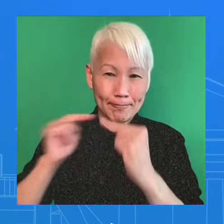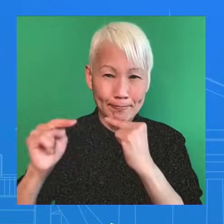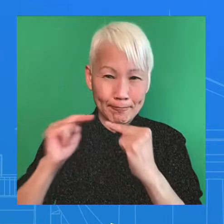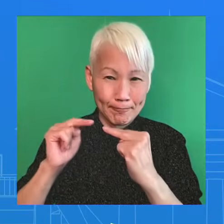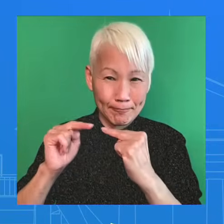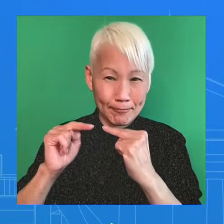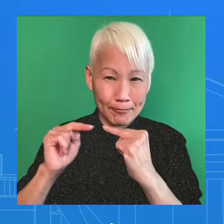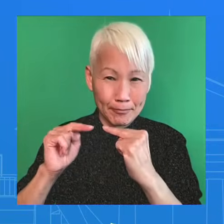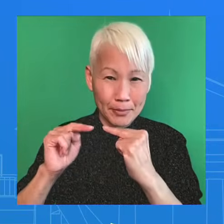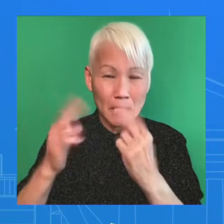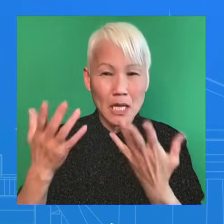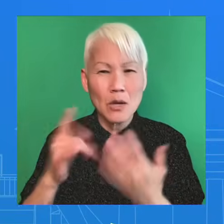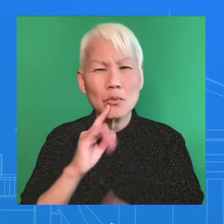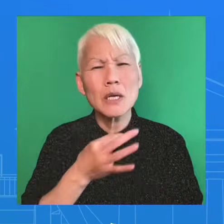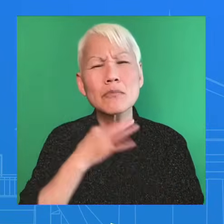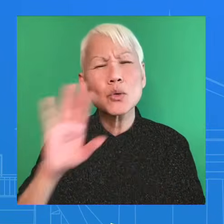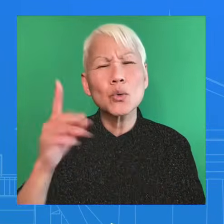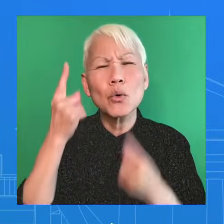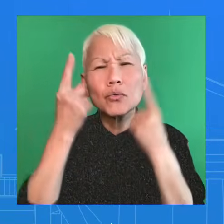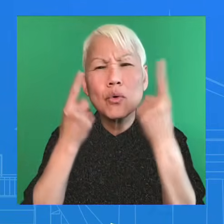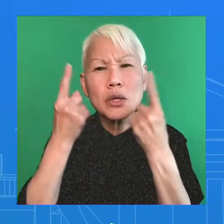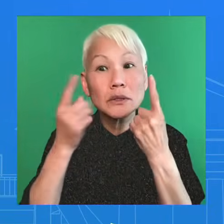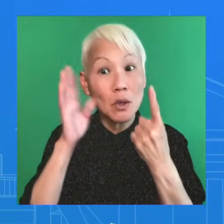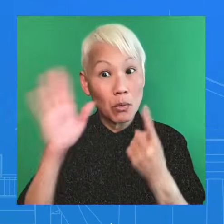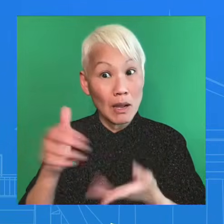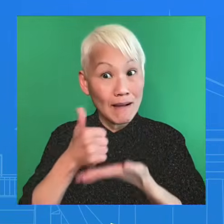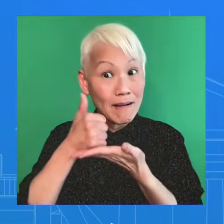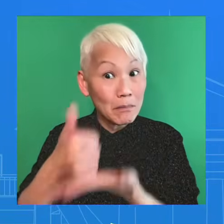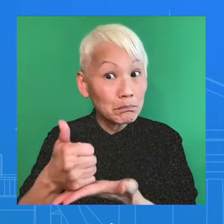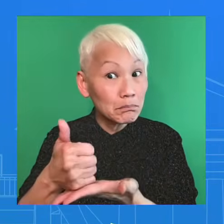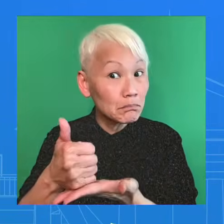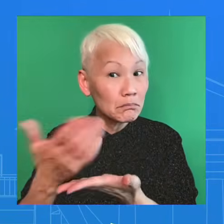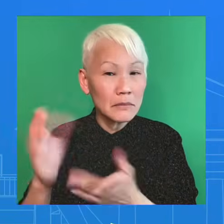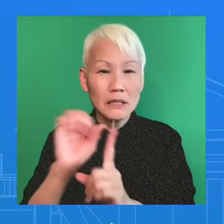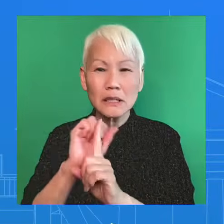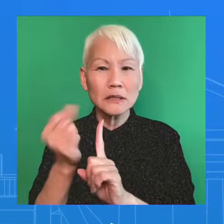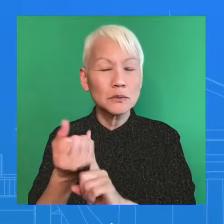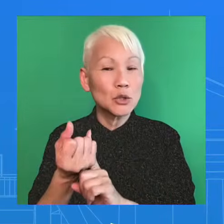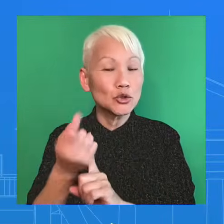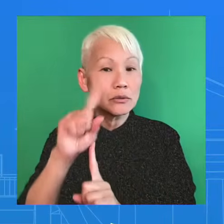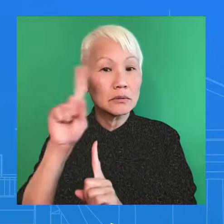in the Persian Gulf or the Strait of Hormuz? Will the U.S. decrease its maritime presence in that area?